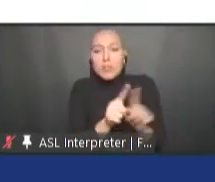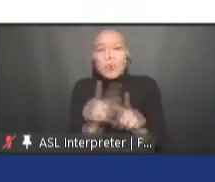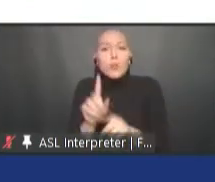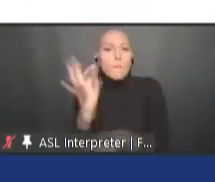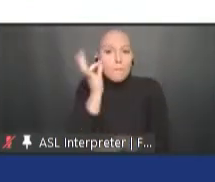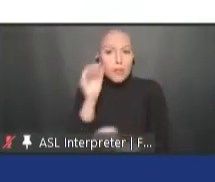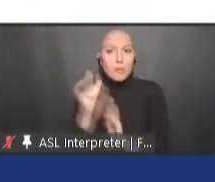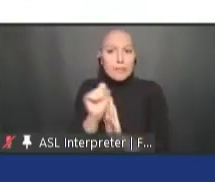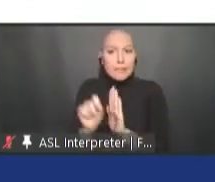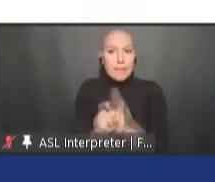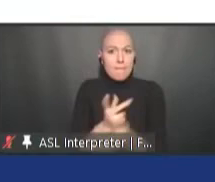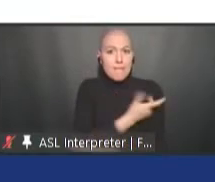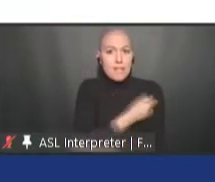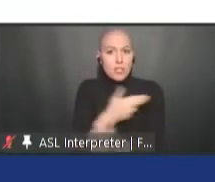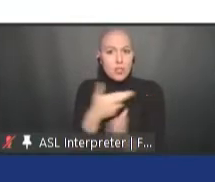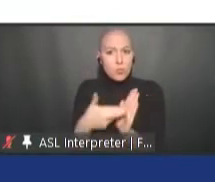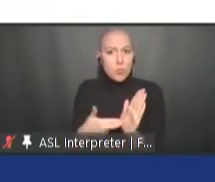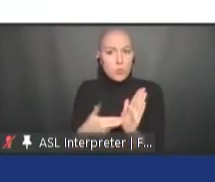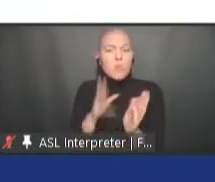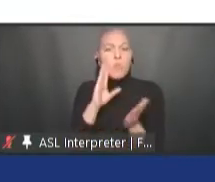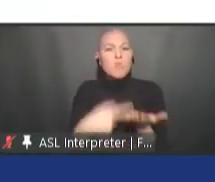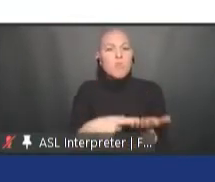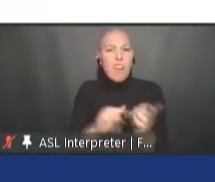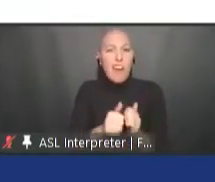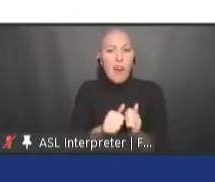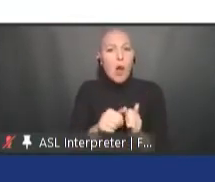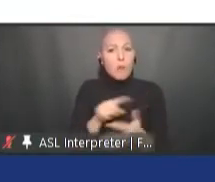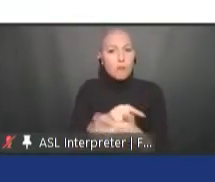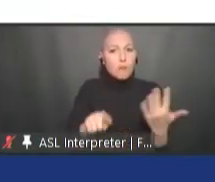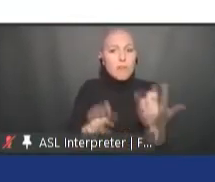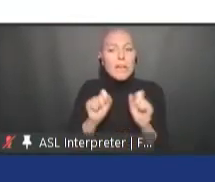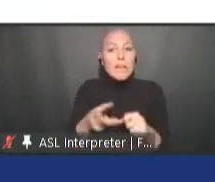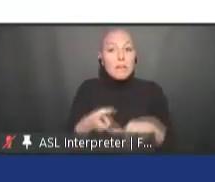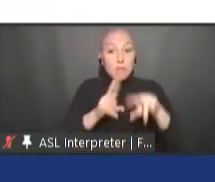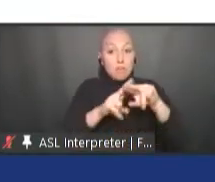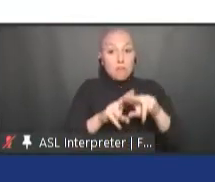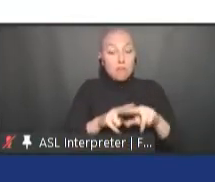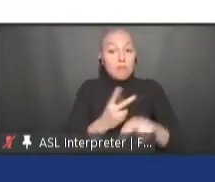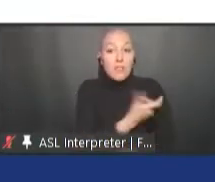can effectively increase vaccination rates and protect workers from COVID-19. Next slide, please.